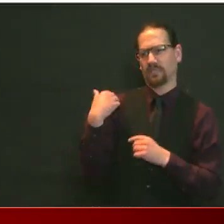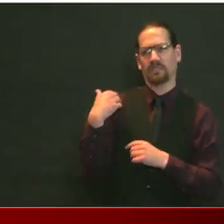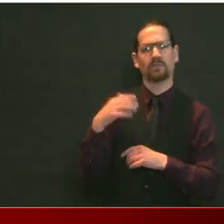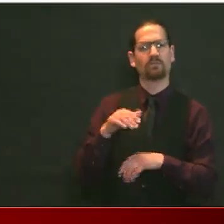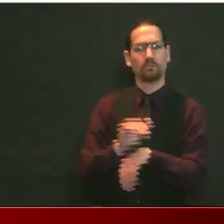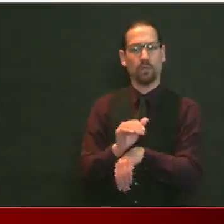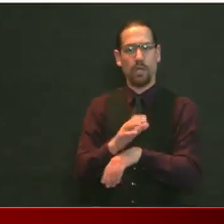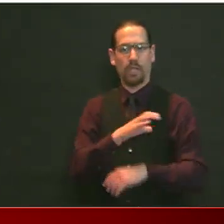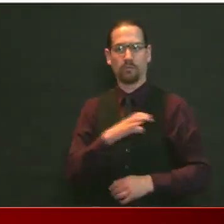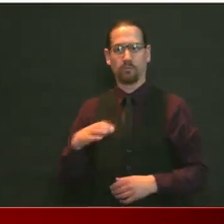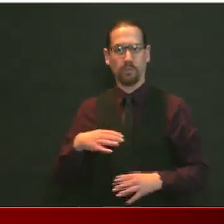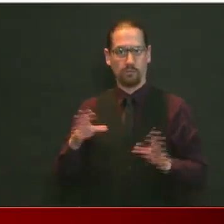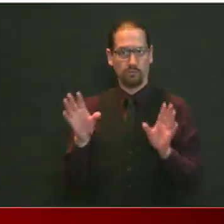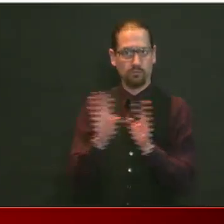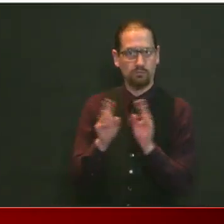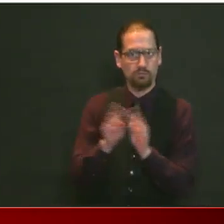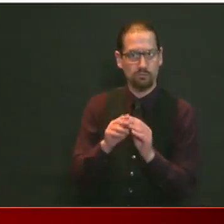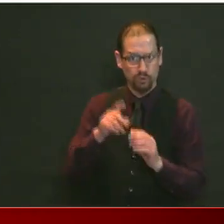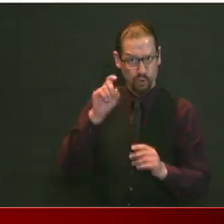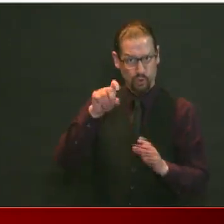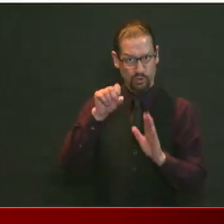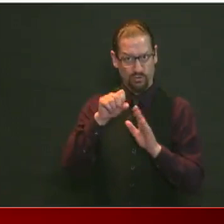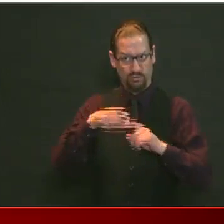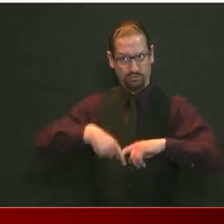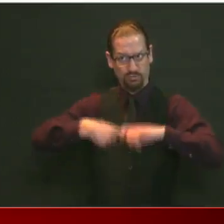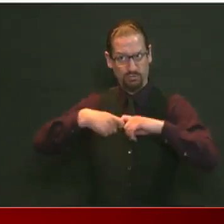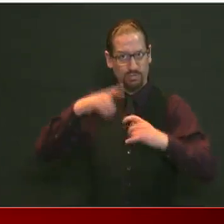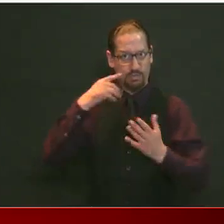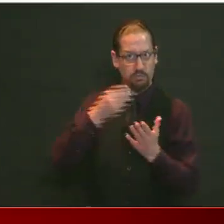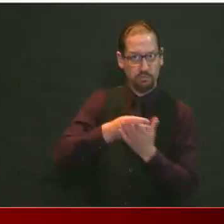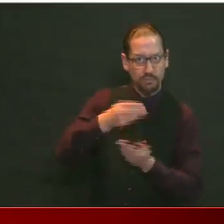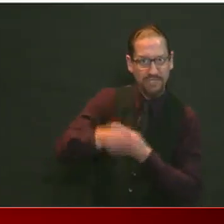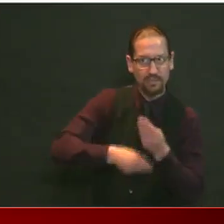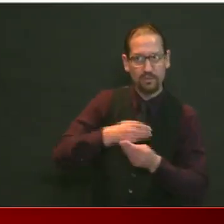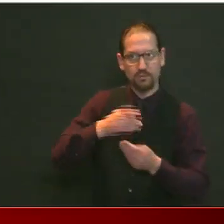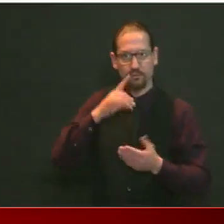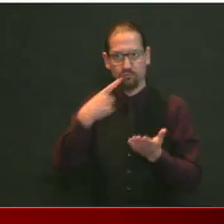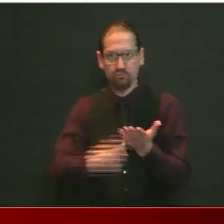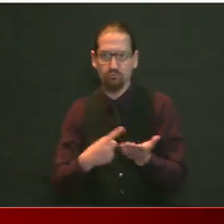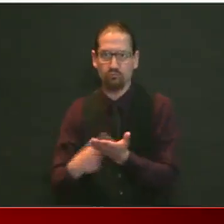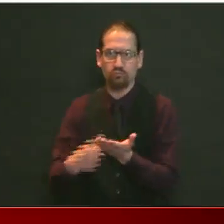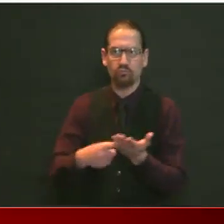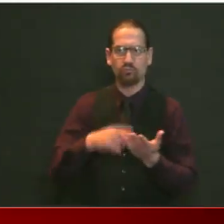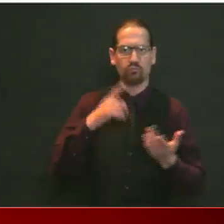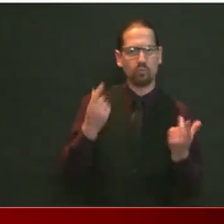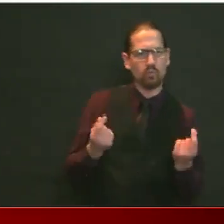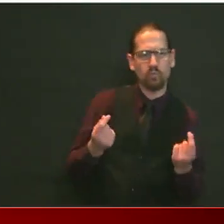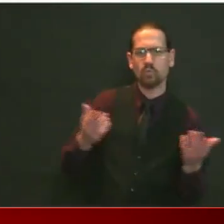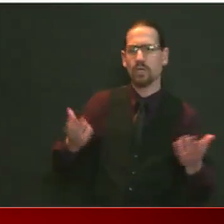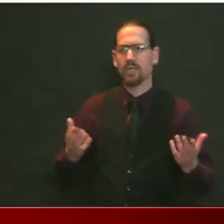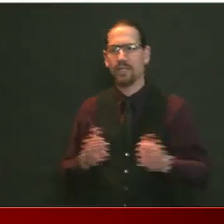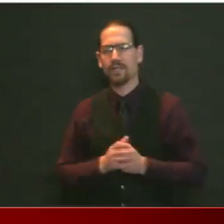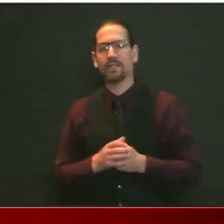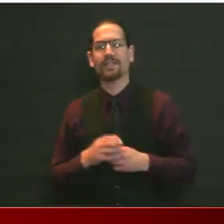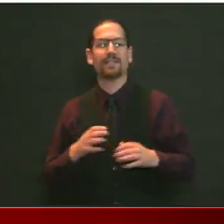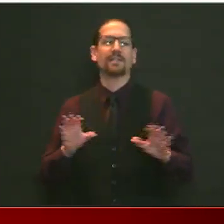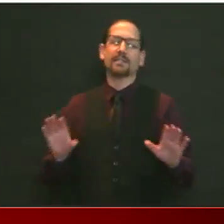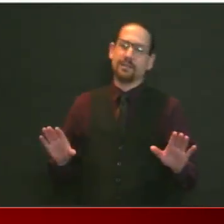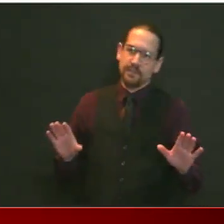AND KIND OF THE WHOLE ISSUE. REPORTER: WE DID A TOWN HALL THE OTHER NIGHT AND SENATOR REED SAID SHOULD THE STATE WAIT TO DO THE BUDGET OR